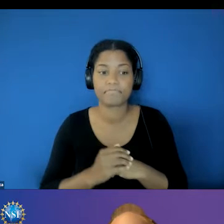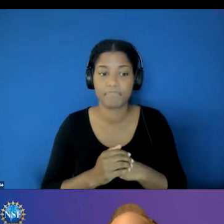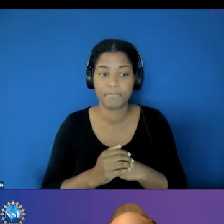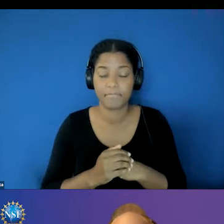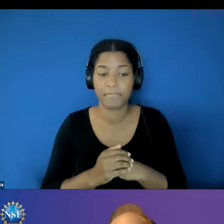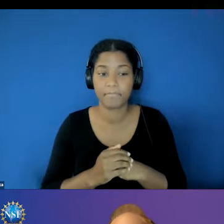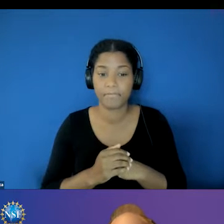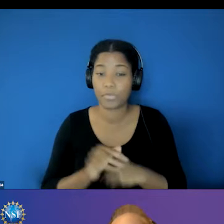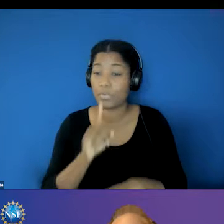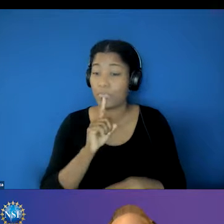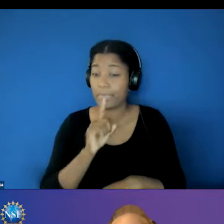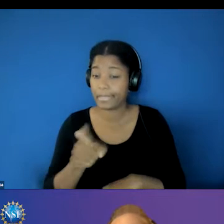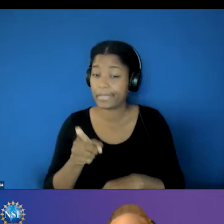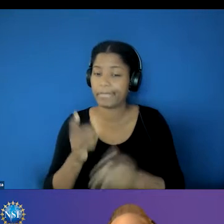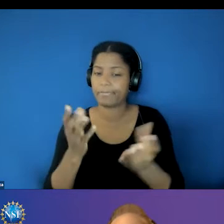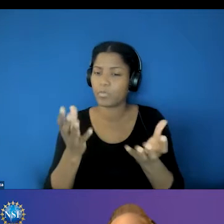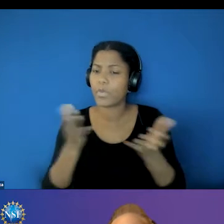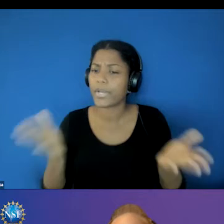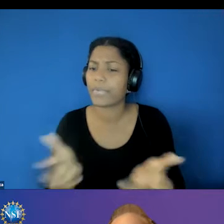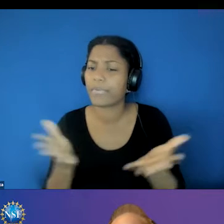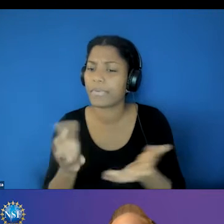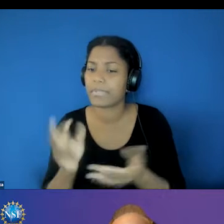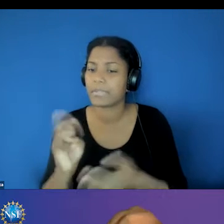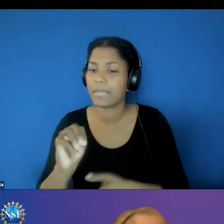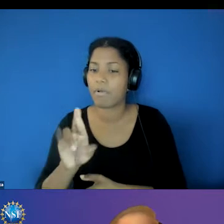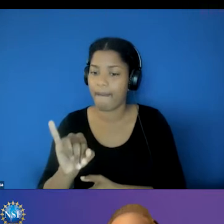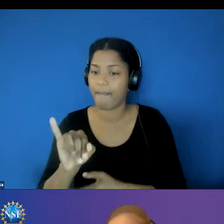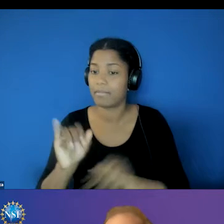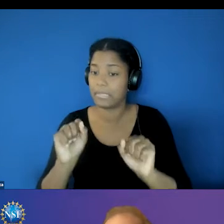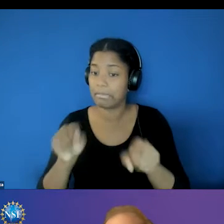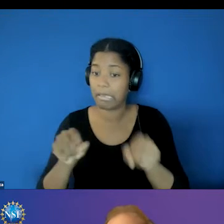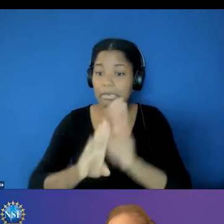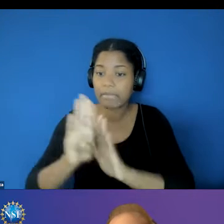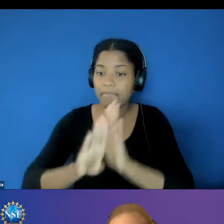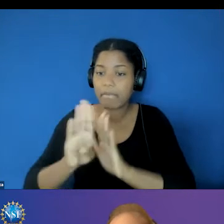really want to encourage MRI awards that develop the next generation of research instruments,